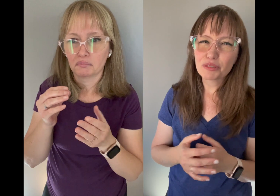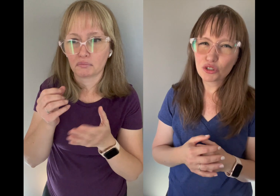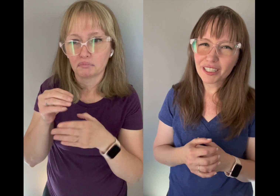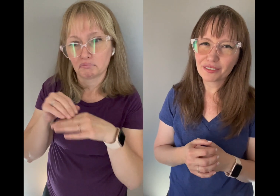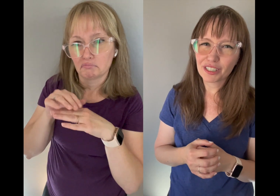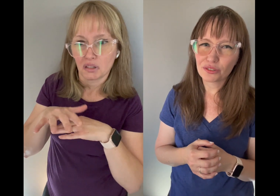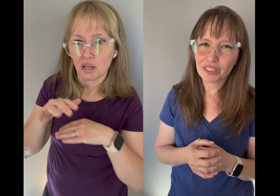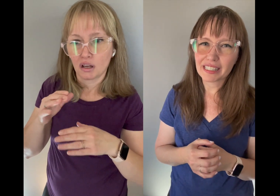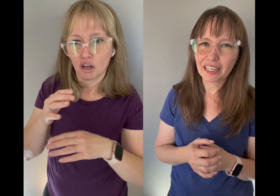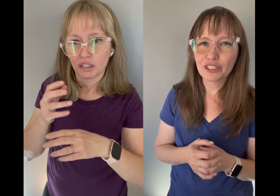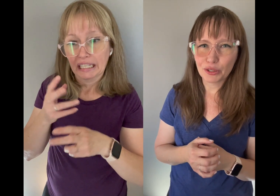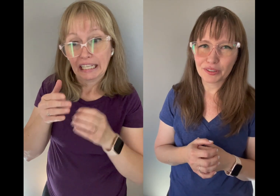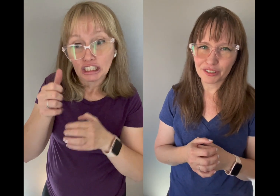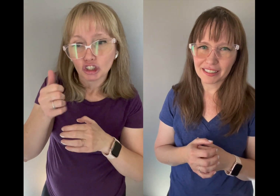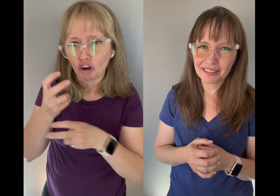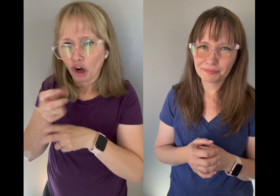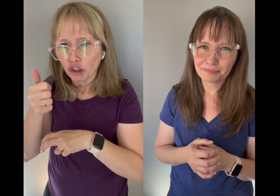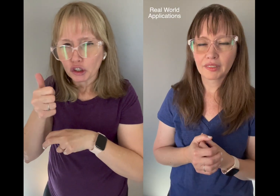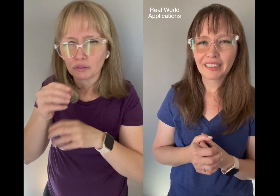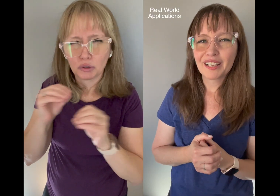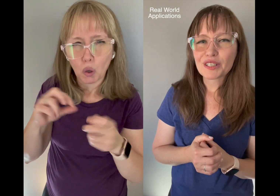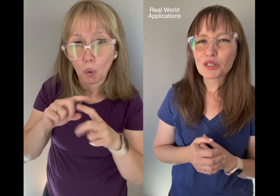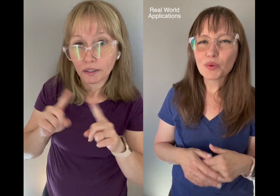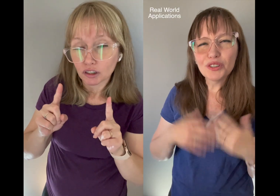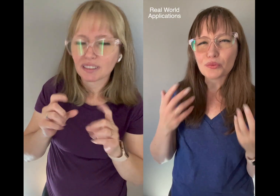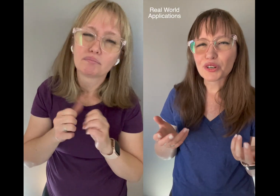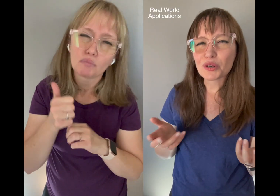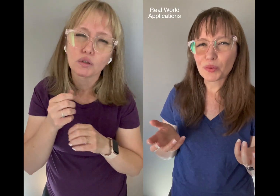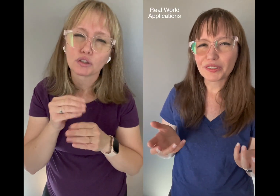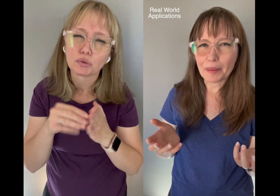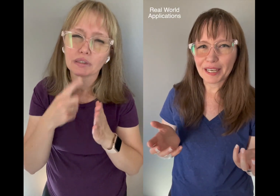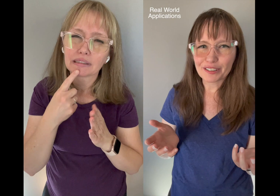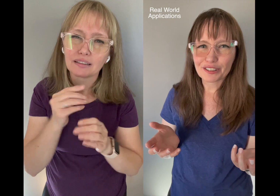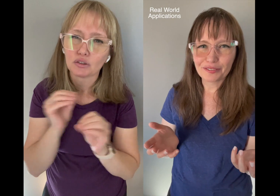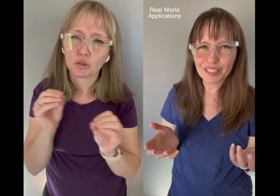majority of the students said no different so what are the real world applications of this